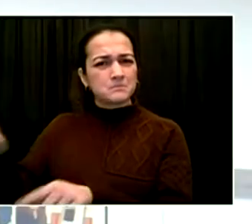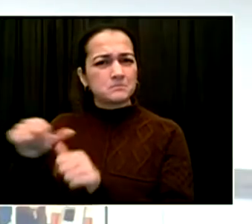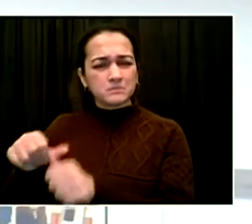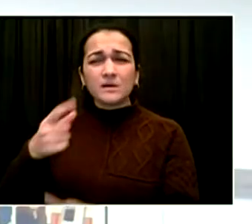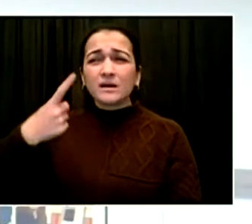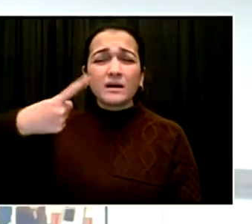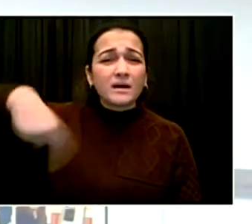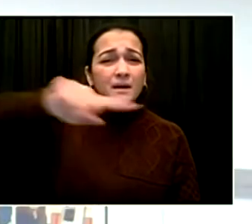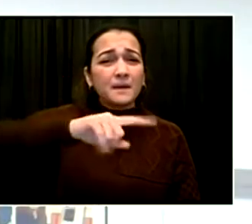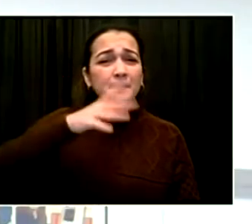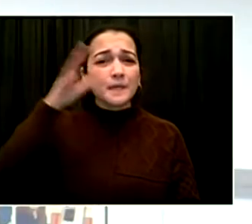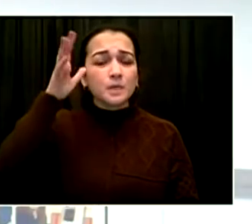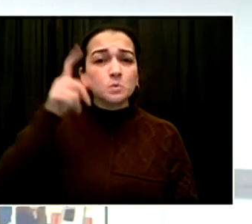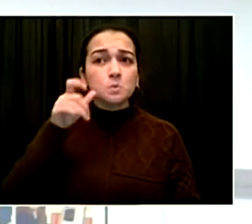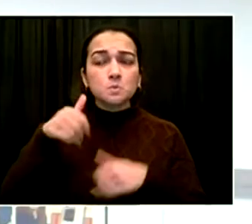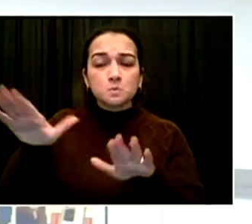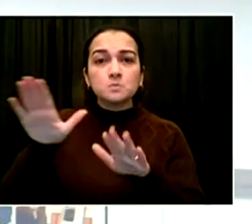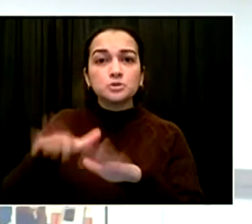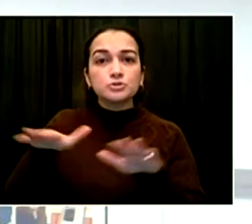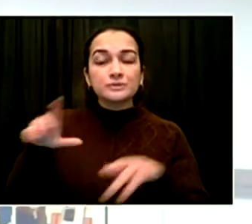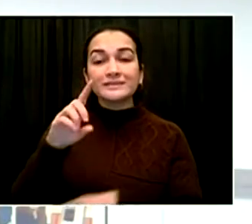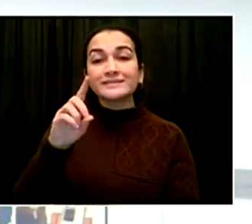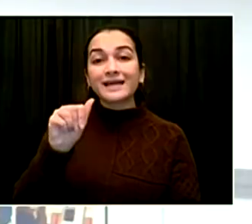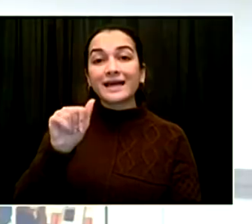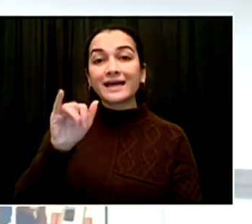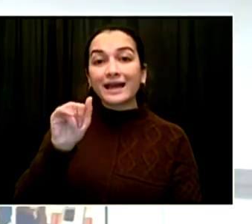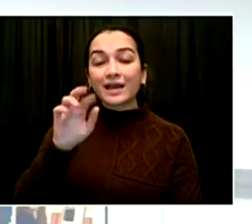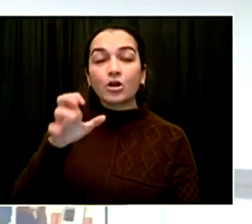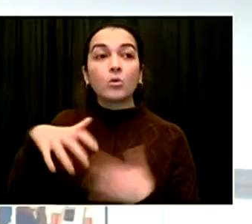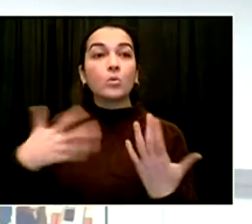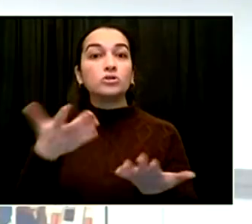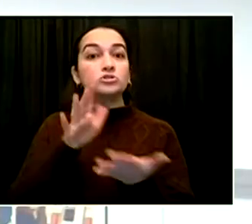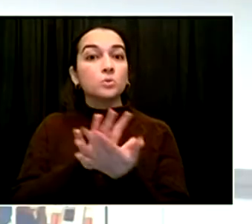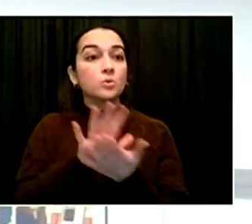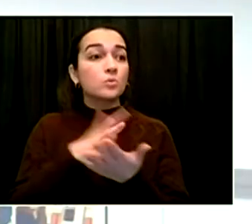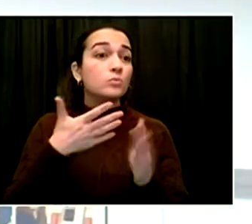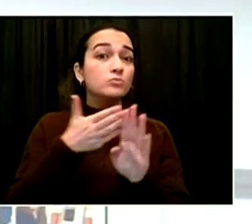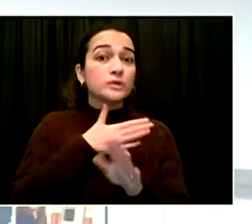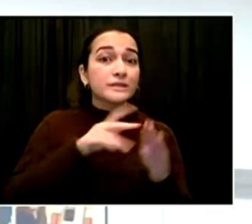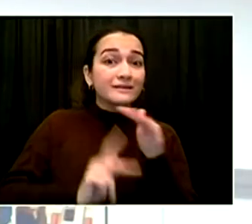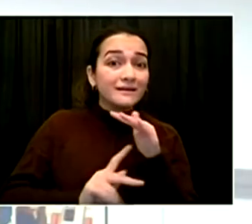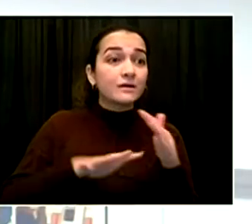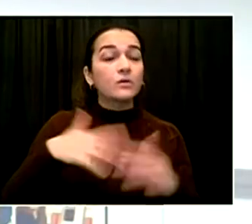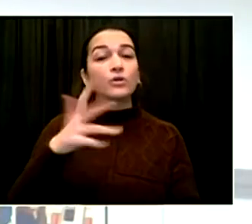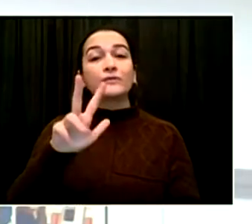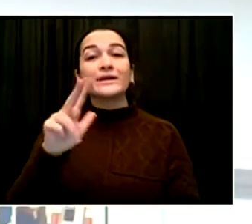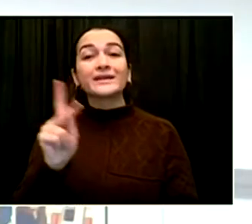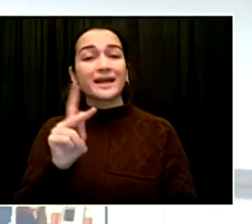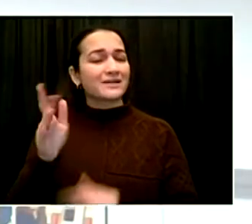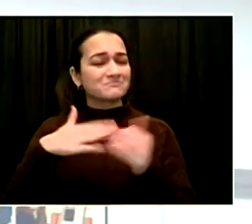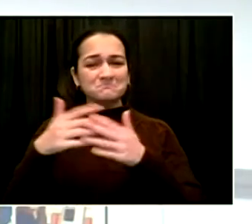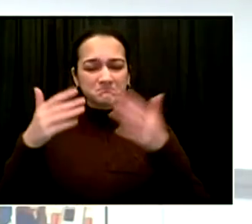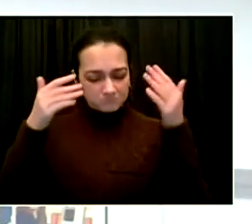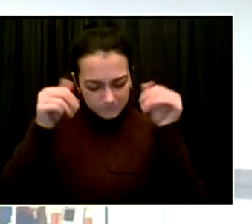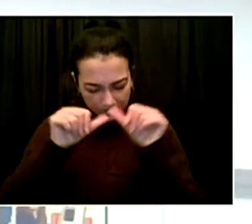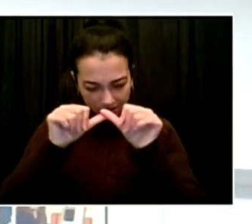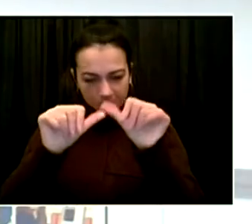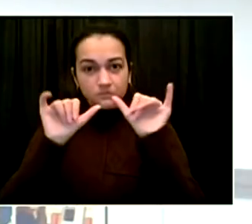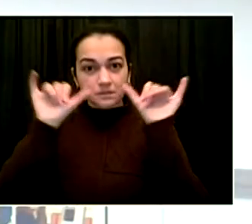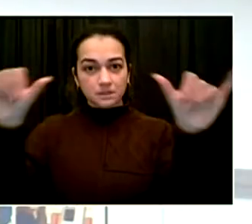CARE AND I ADVISE ALL PARENTS